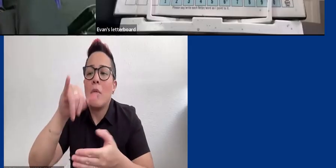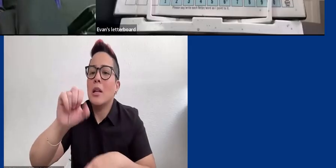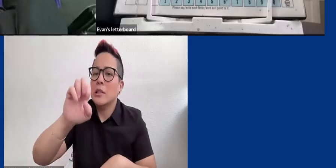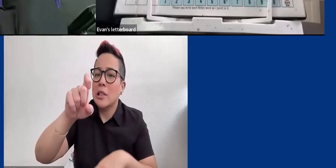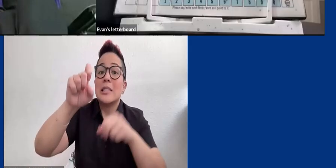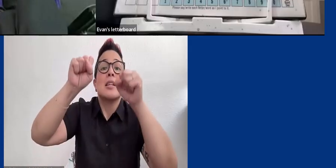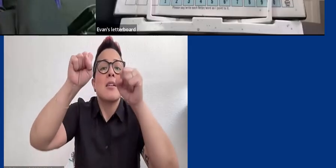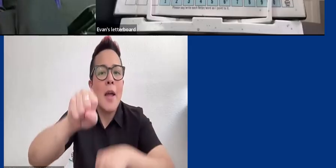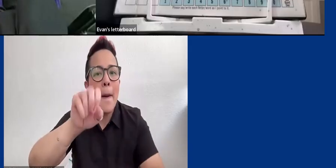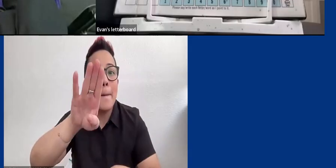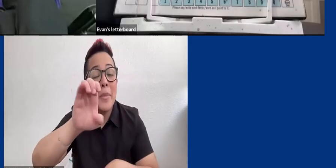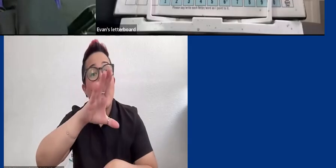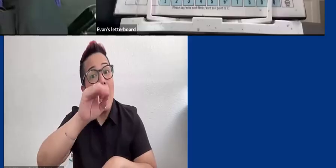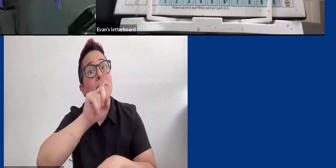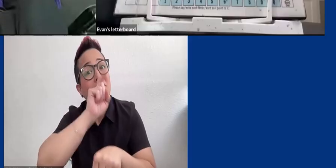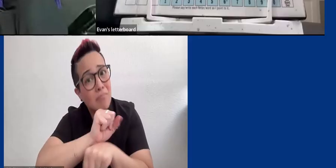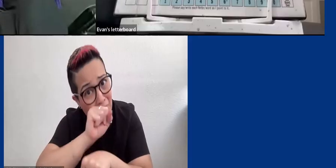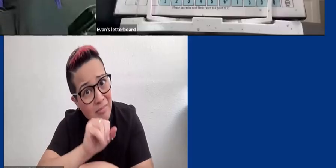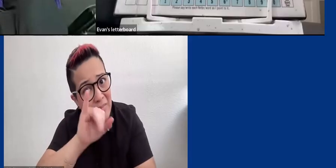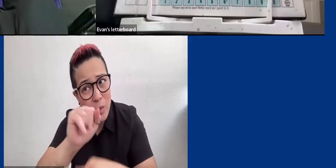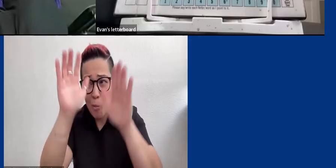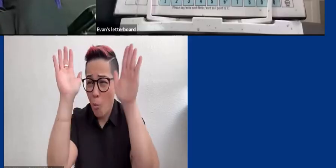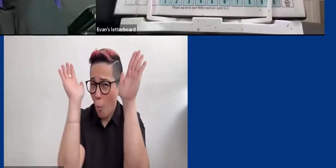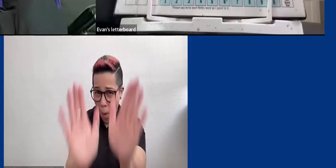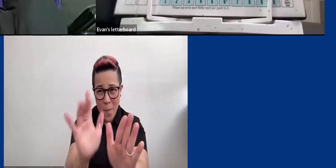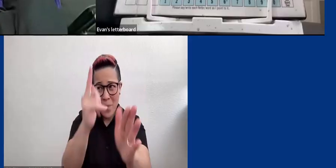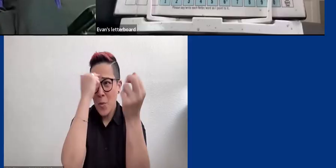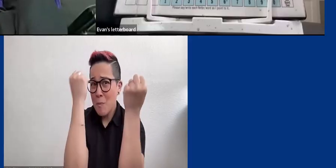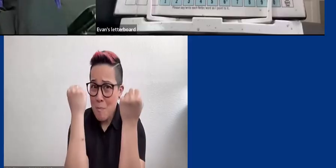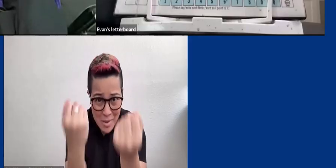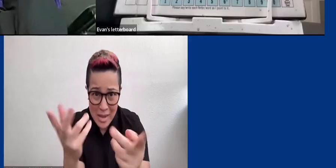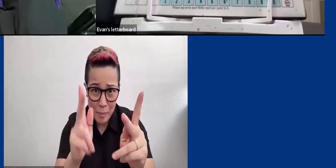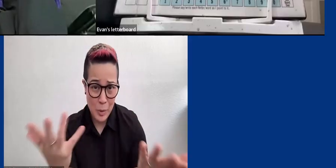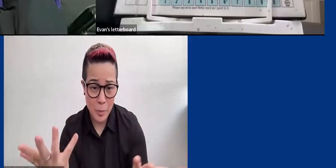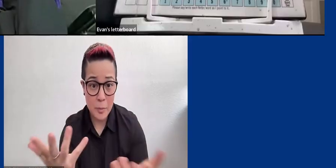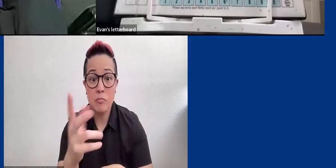and is wonderful for many people, disabled or not.